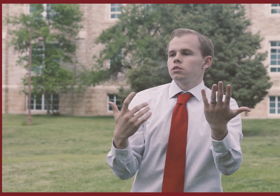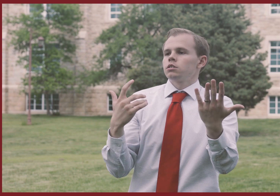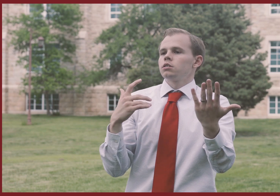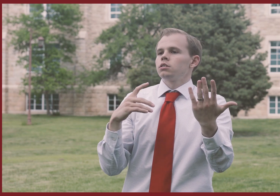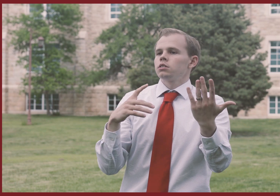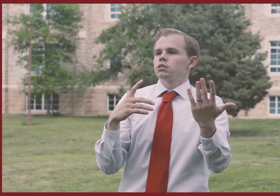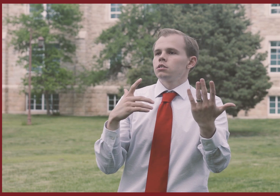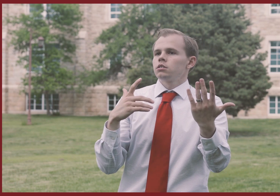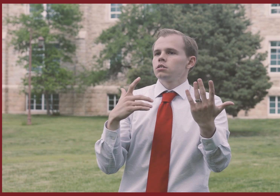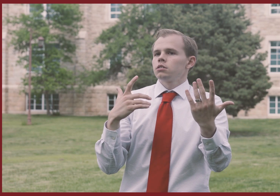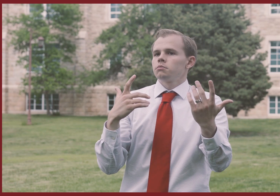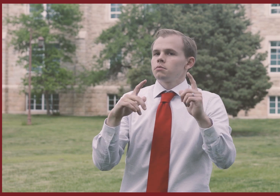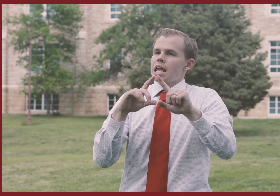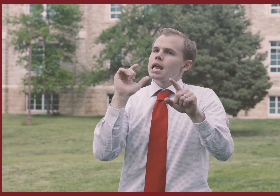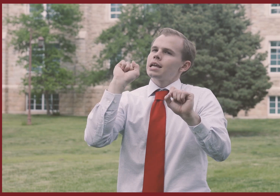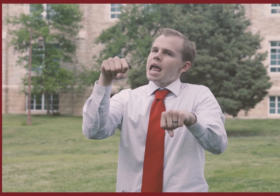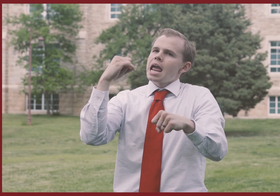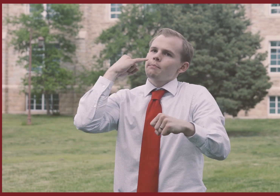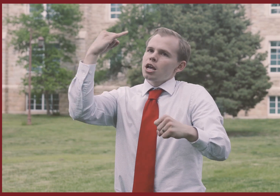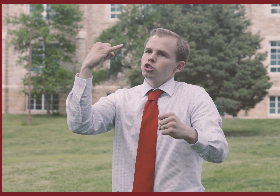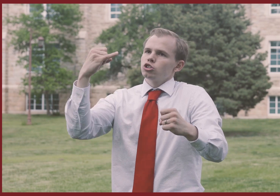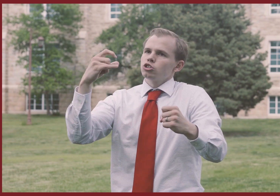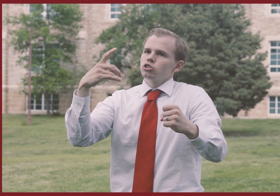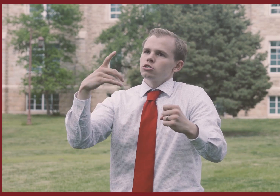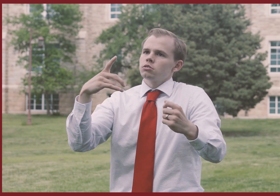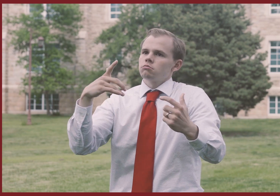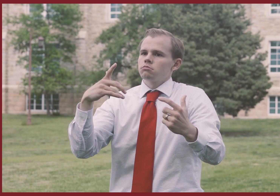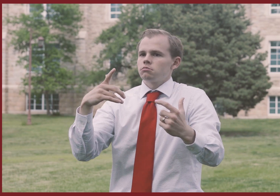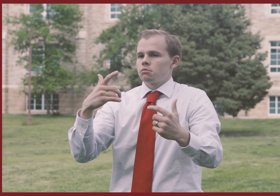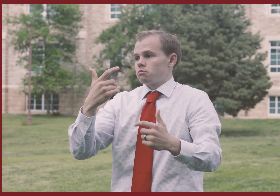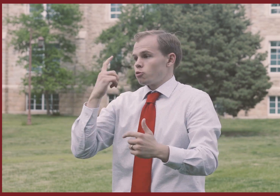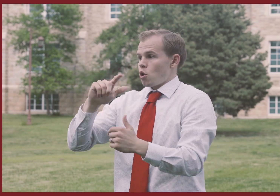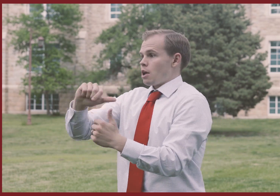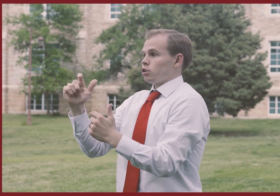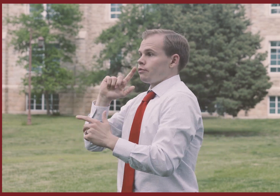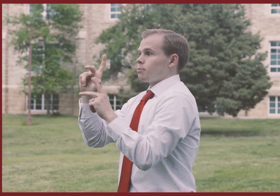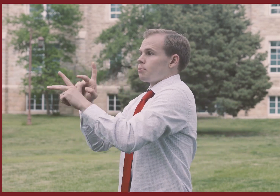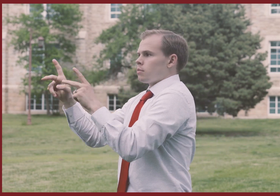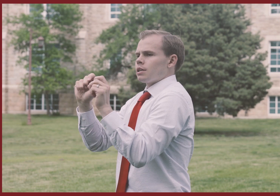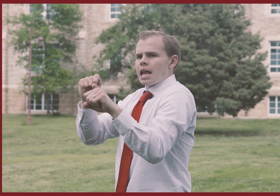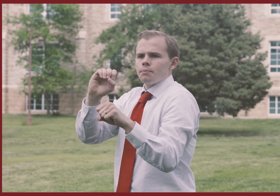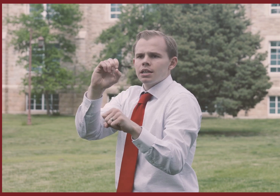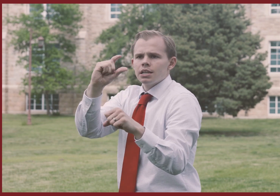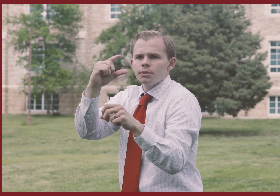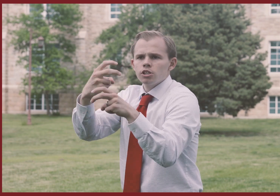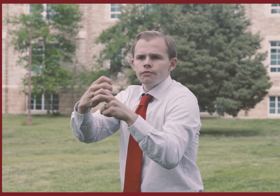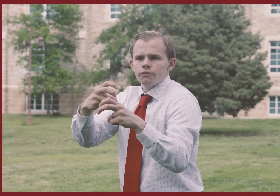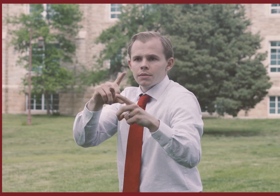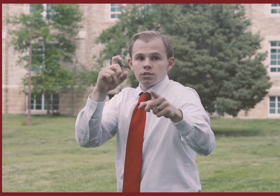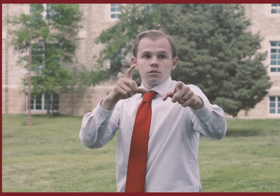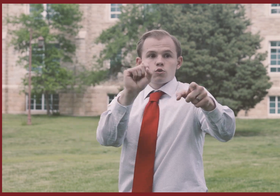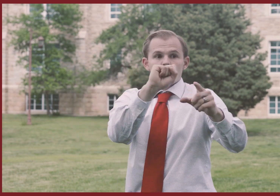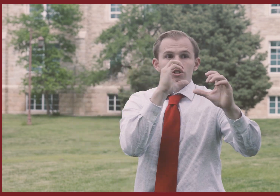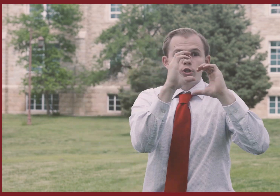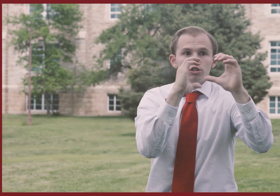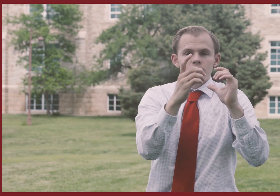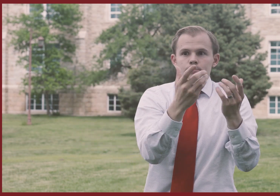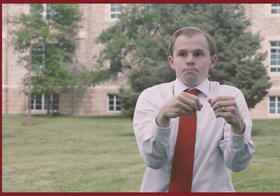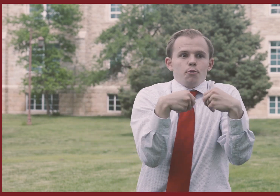you know, I can imagine other Deaf people could be a little bit tough because Sorensen